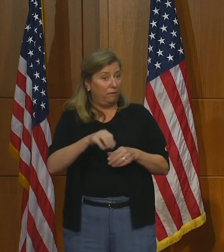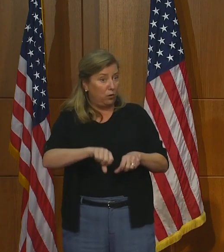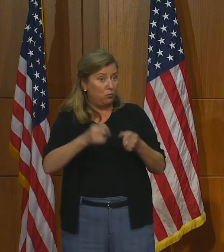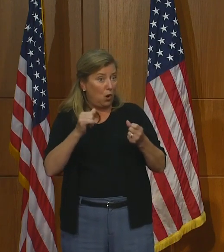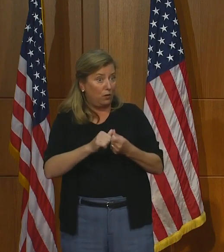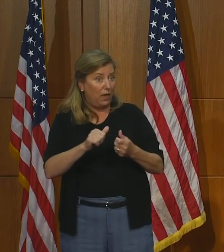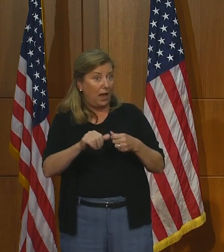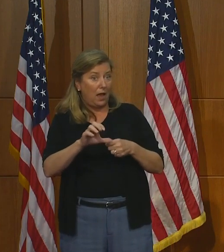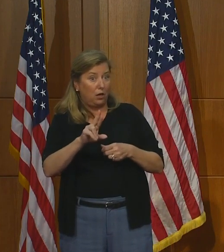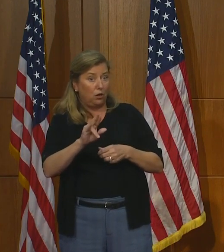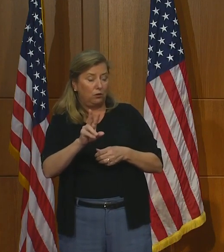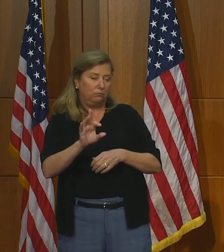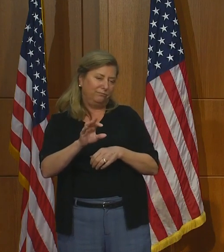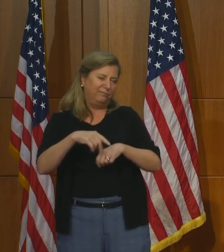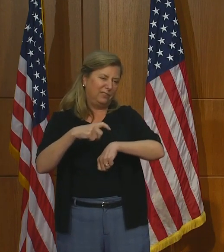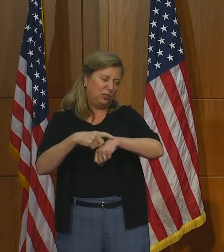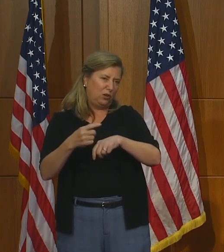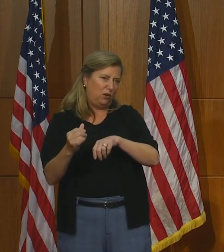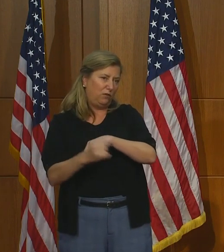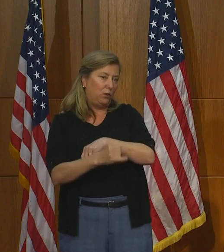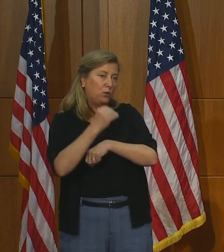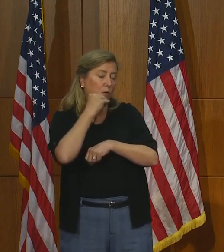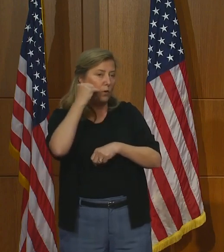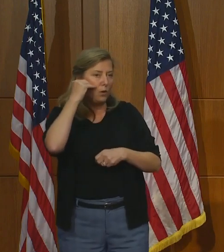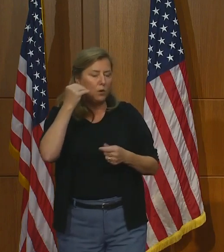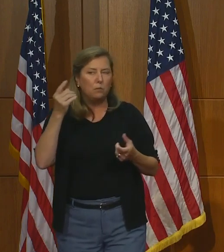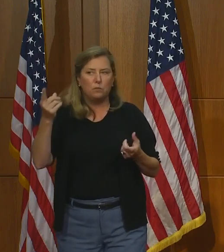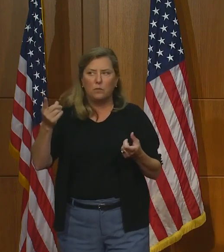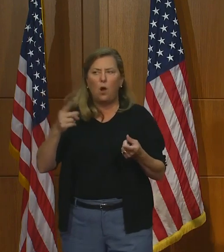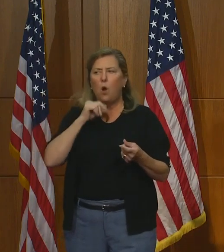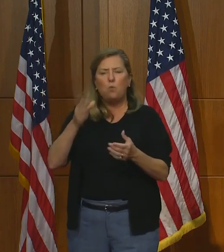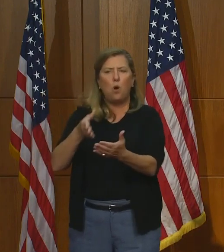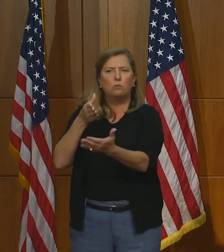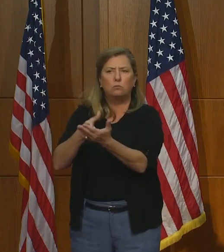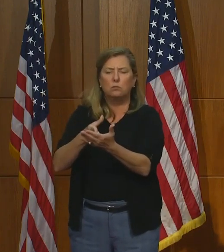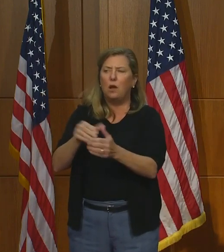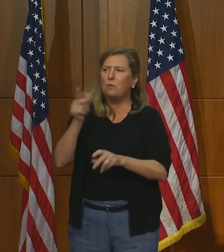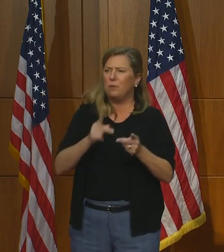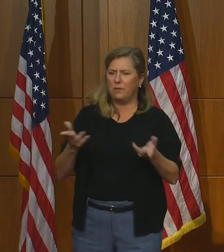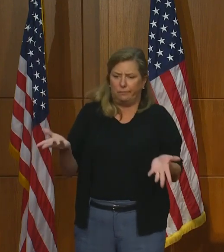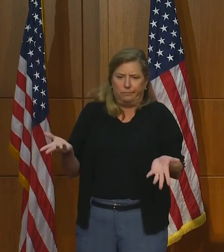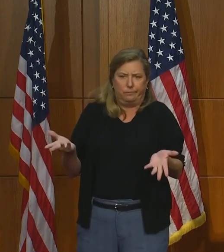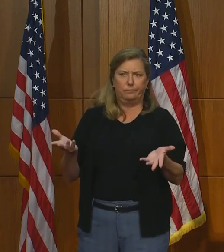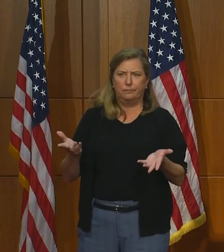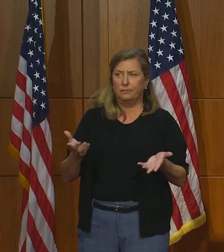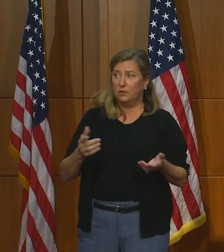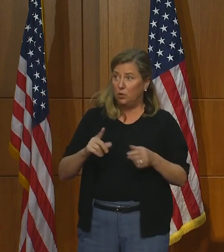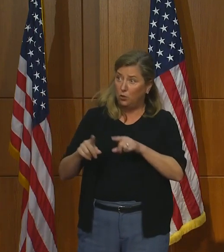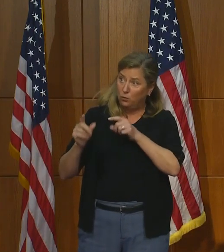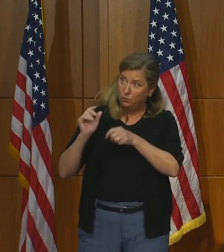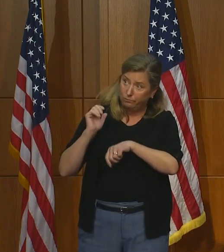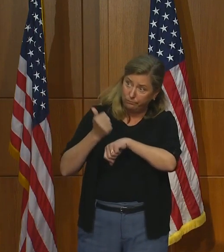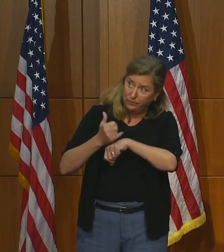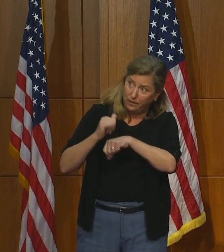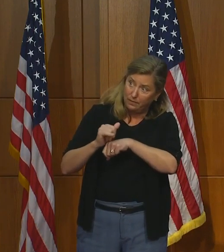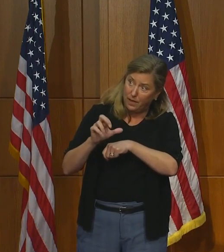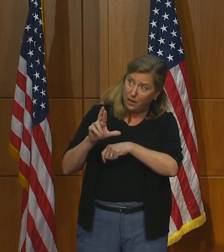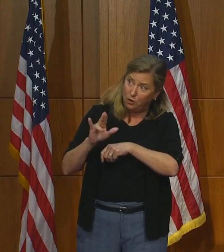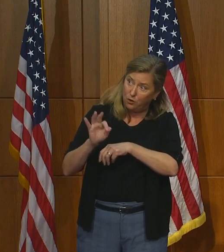THE CORPORATION. FOR ANYONE WHO VIOLATED THE FOR YEAH. WE'VE HEARD A LOT OF FOLKS IS SAFE NOW WHAT'S THE POINT OF A PERKY